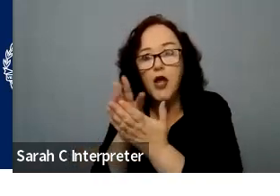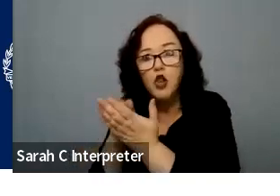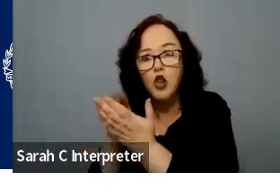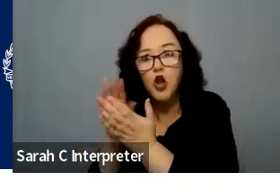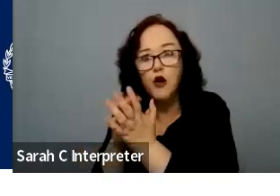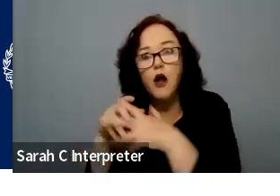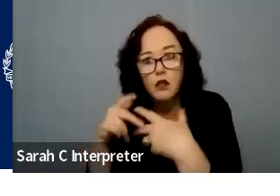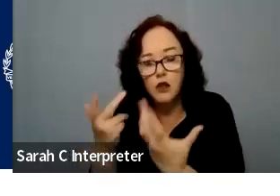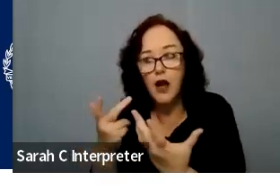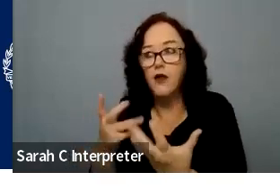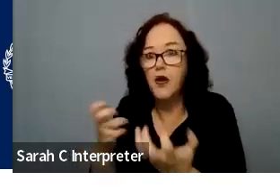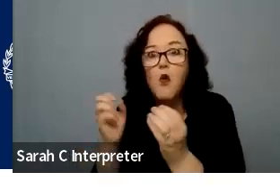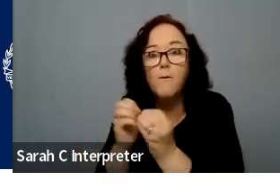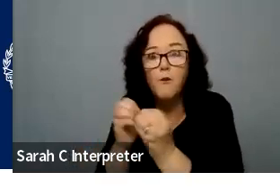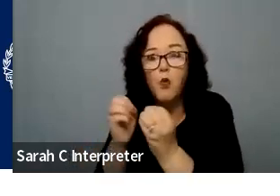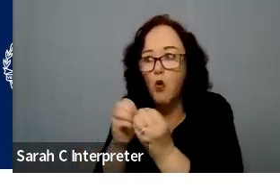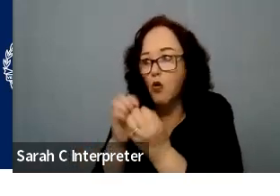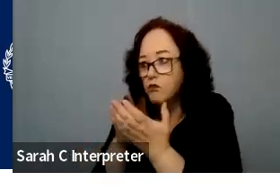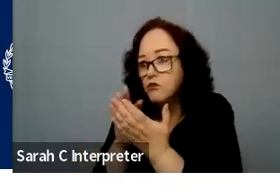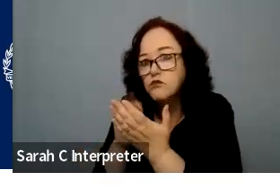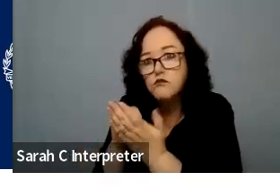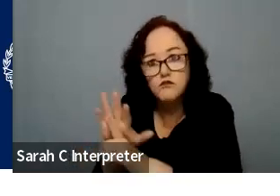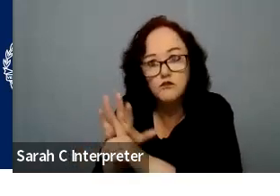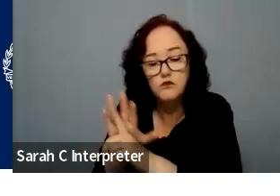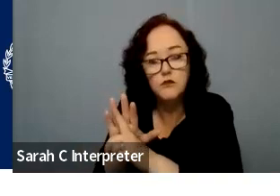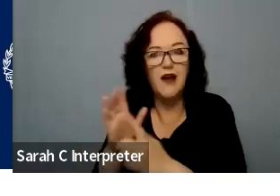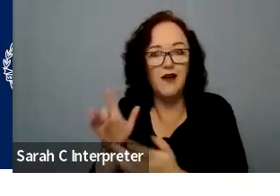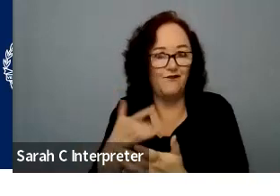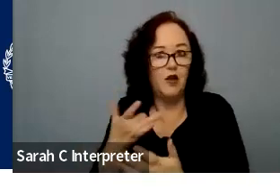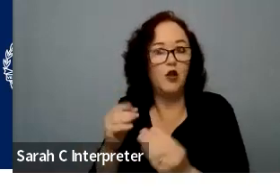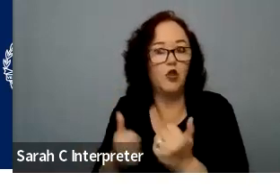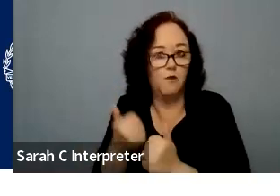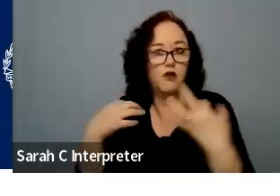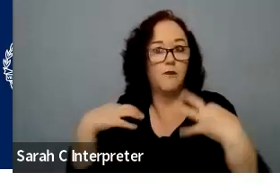so I I think that's an important point we are in the process of trying to make these